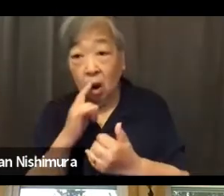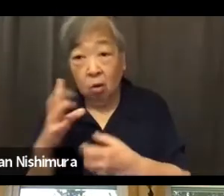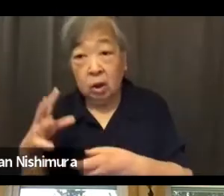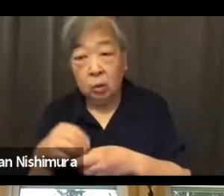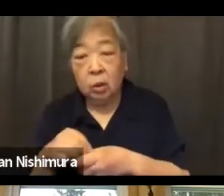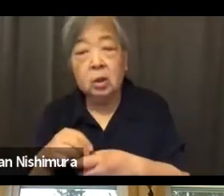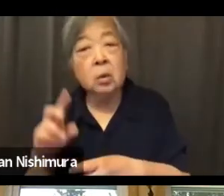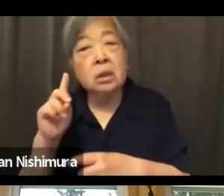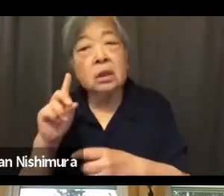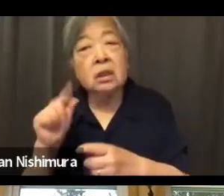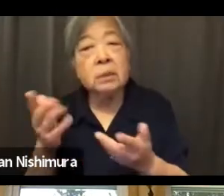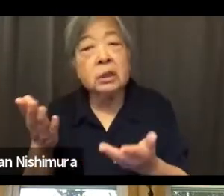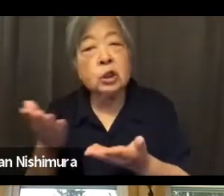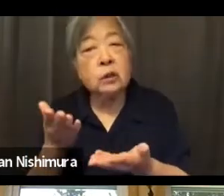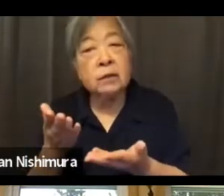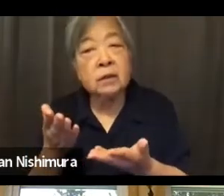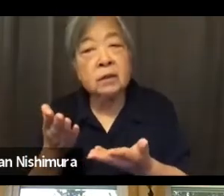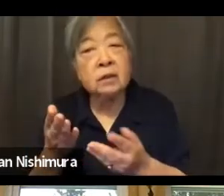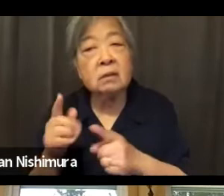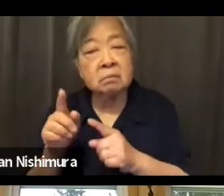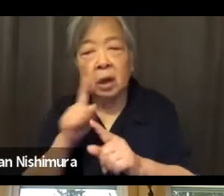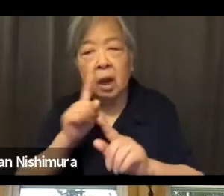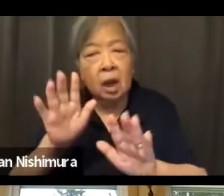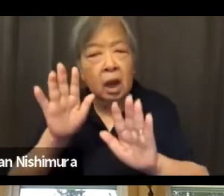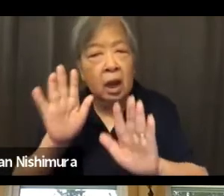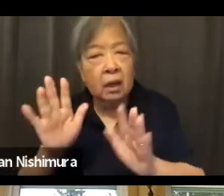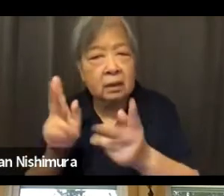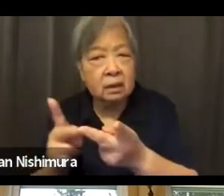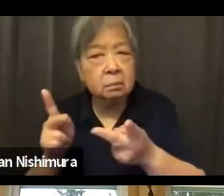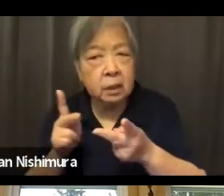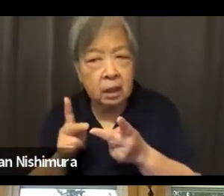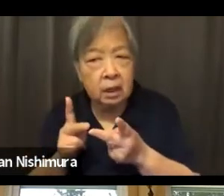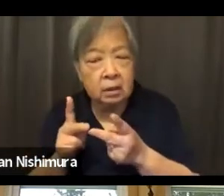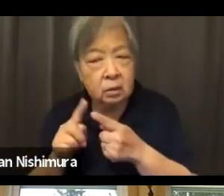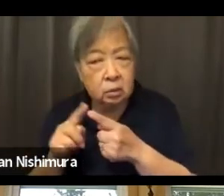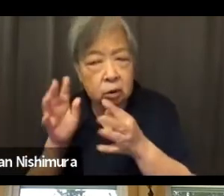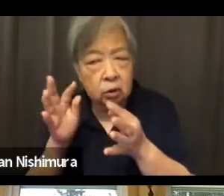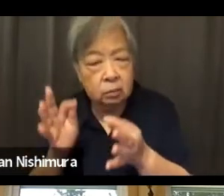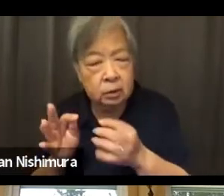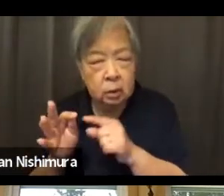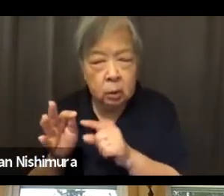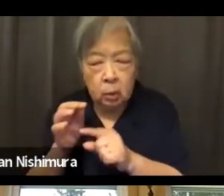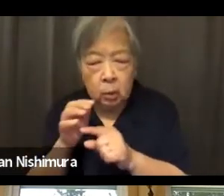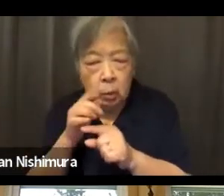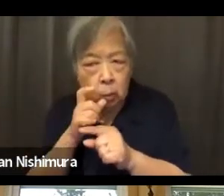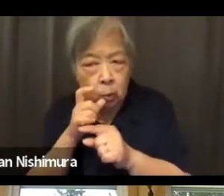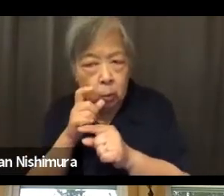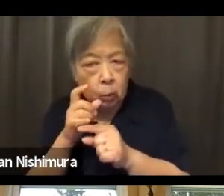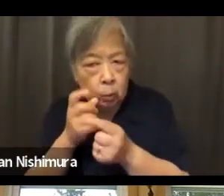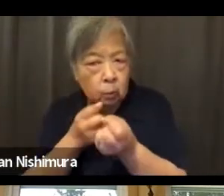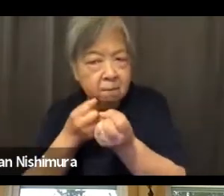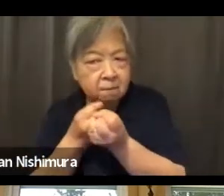Services will also be an excellent resource in determining who funds a particular accommodation.